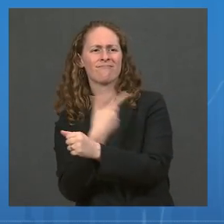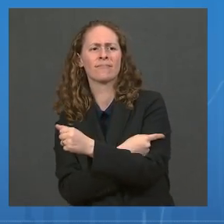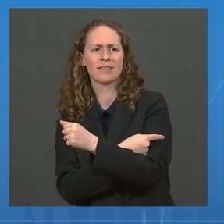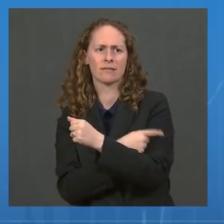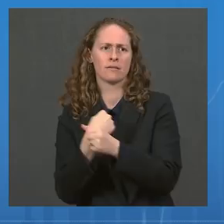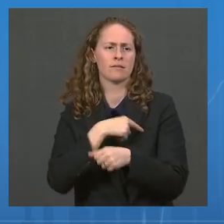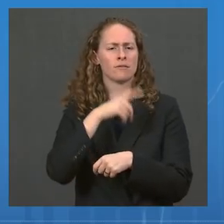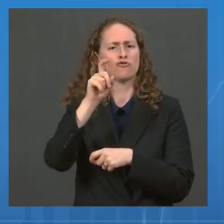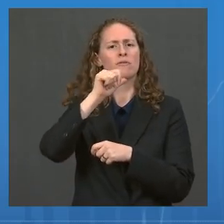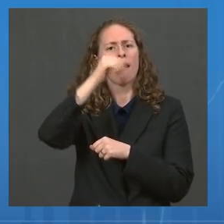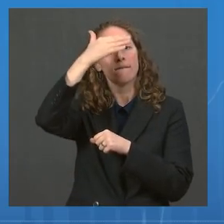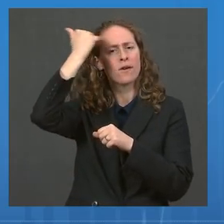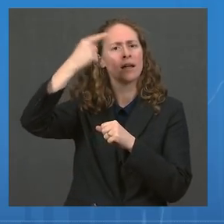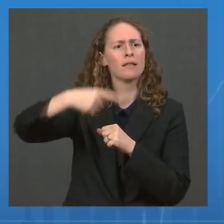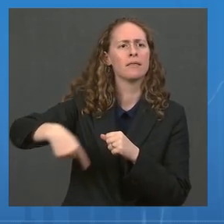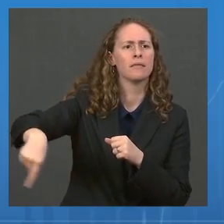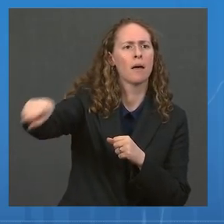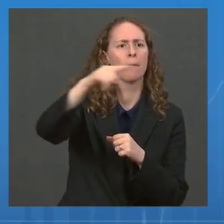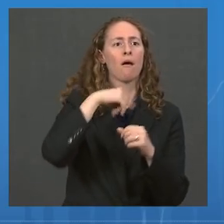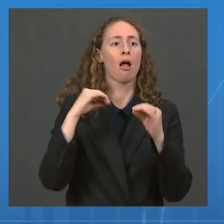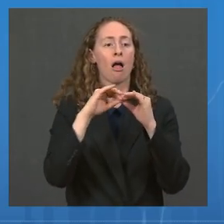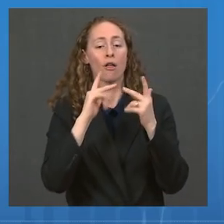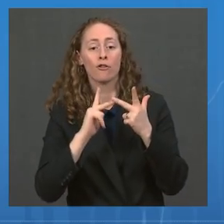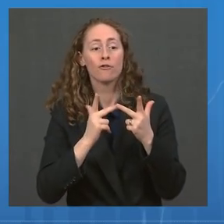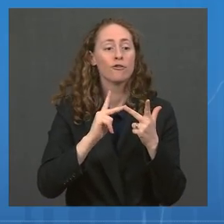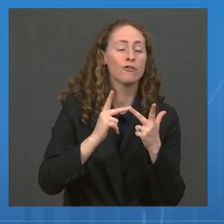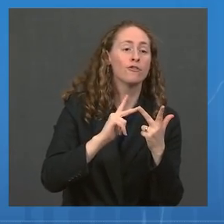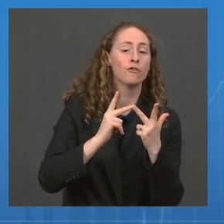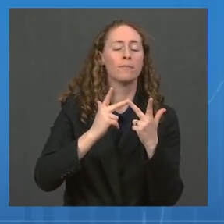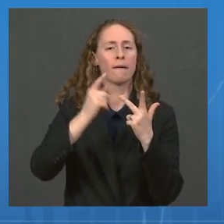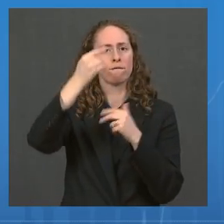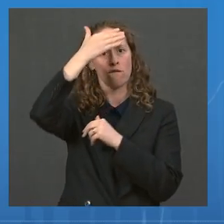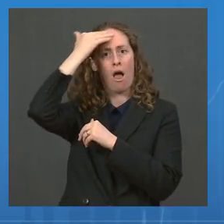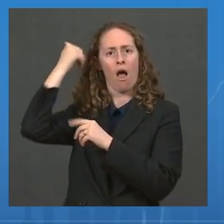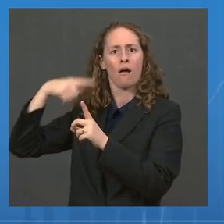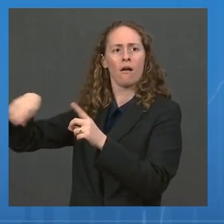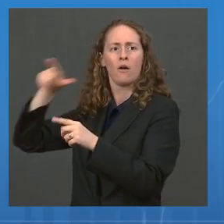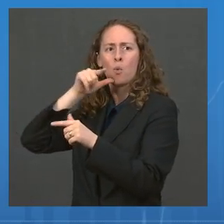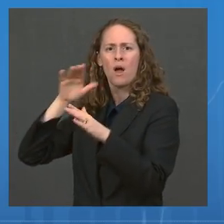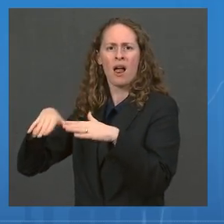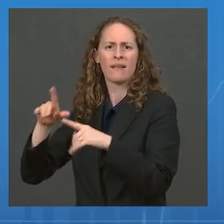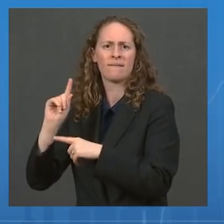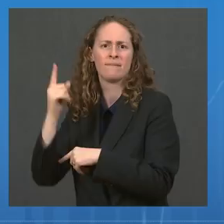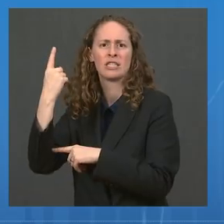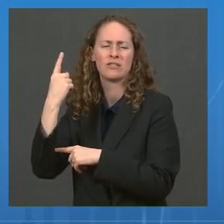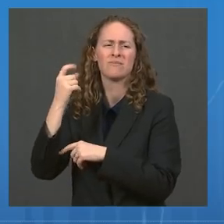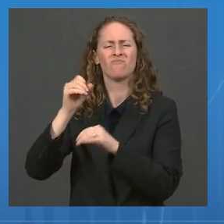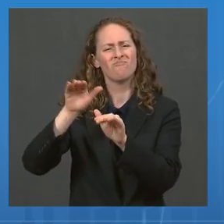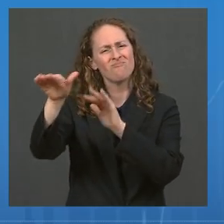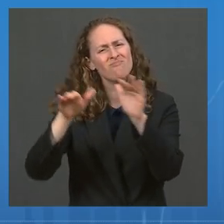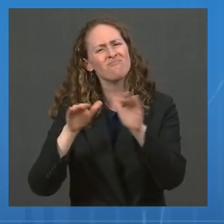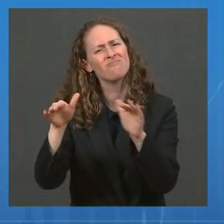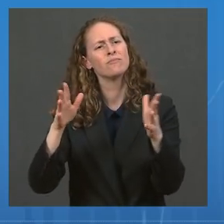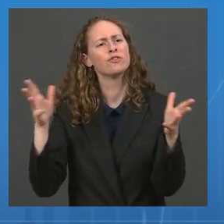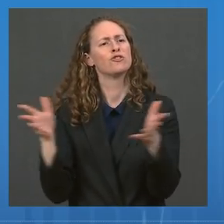with all the discussion around booster shots. That is why we will continue our efforts to reach those who are not yet vaccinated,